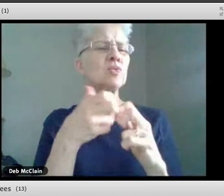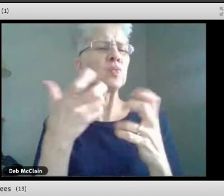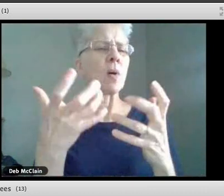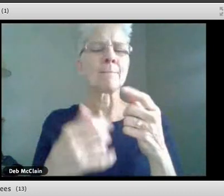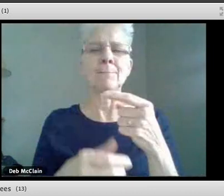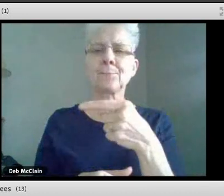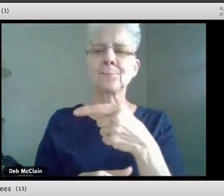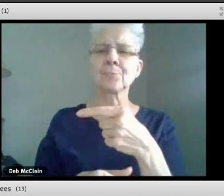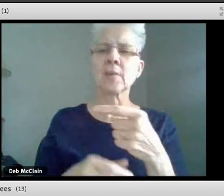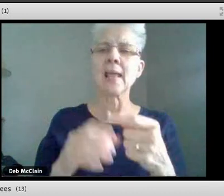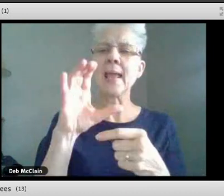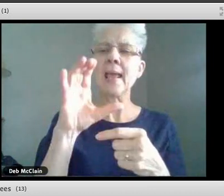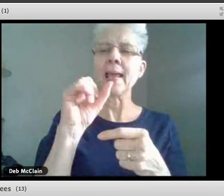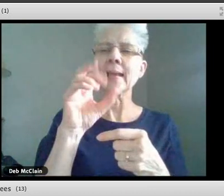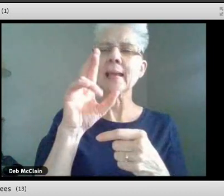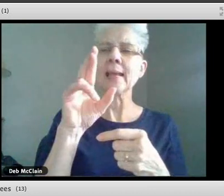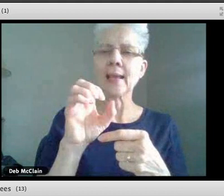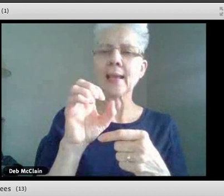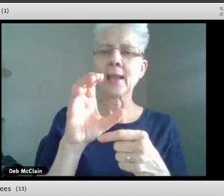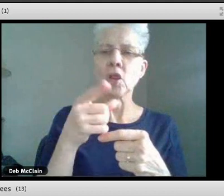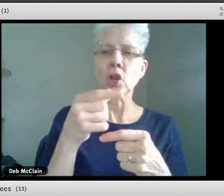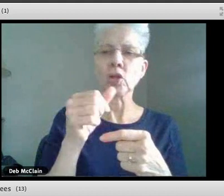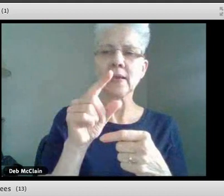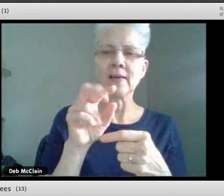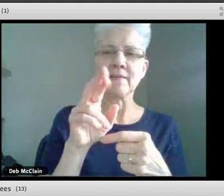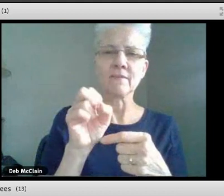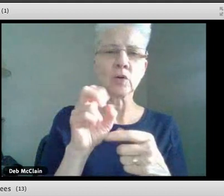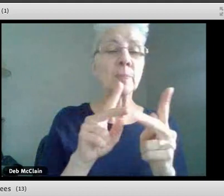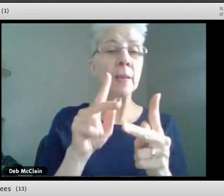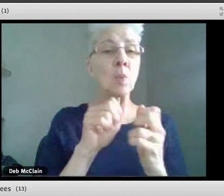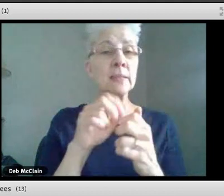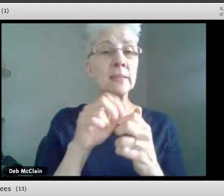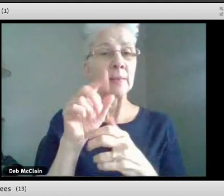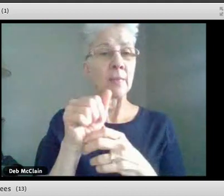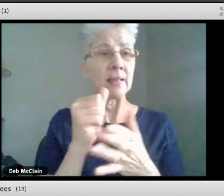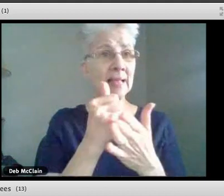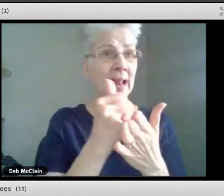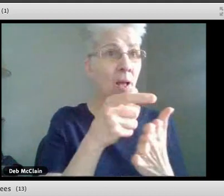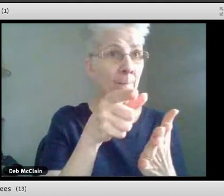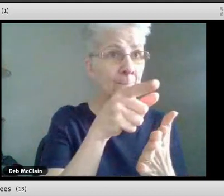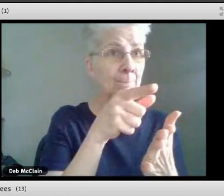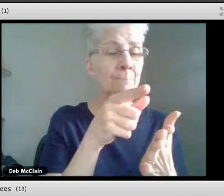parents, people with disabilities, they need to know about their disability.